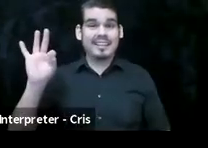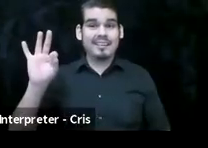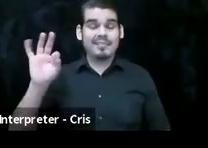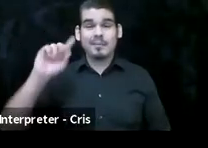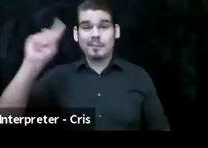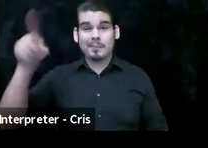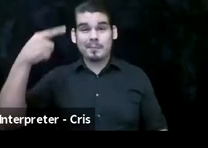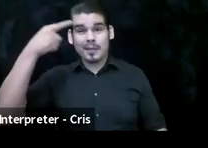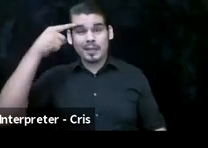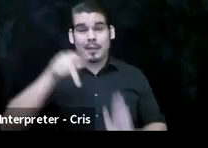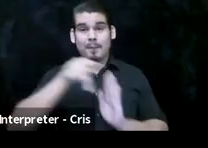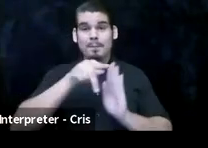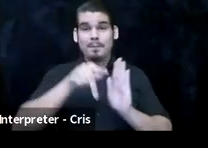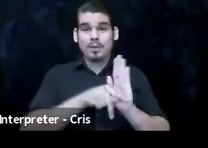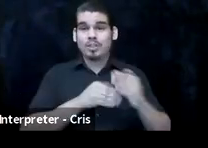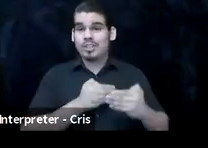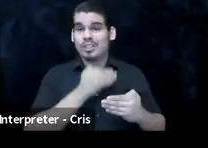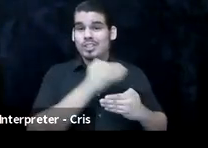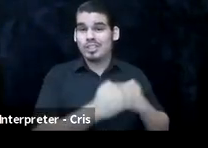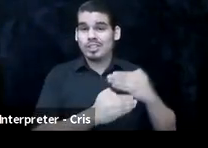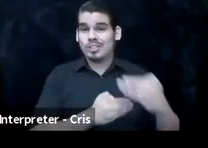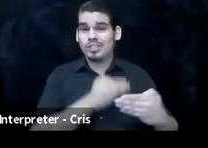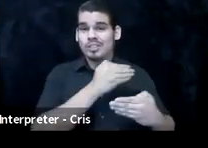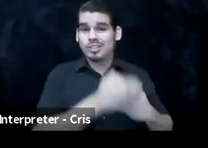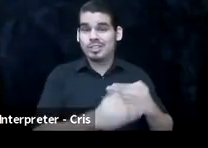Katherine Squire: Even if you are so encourage you to go because there's always so much more that you can learn.